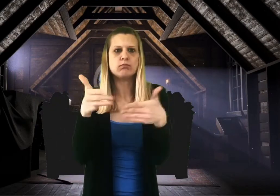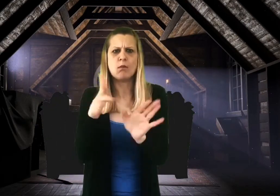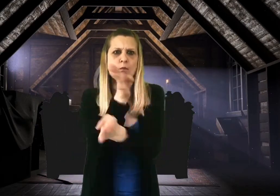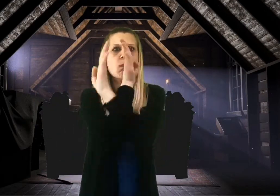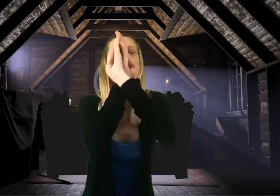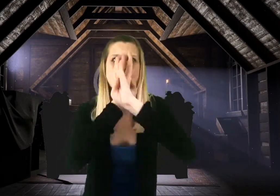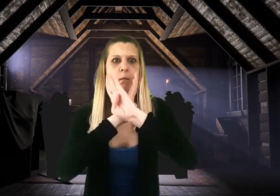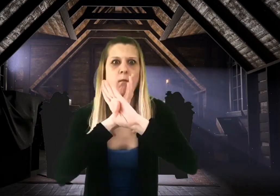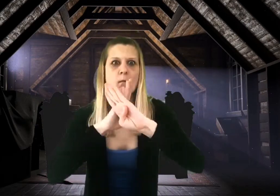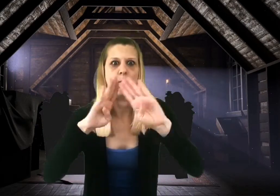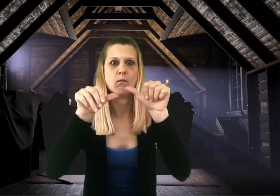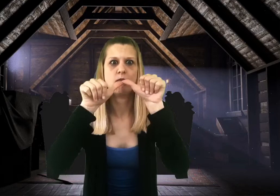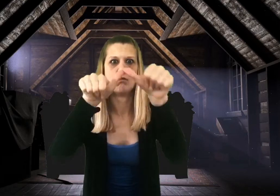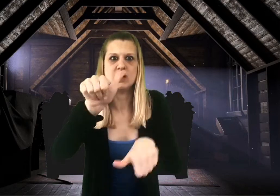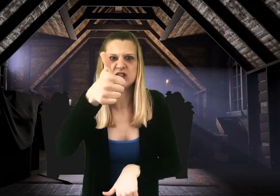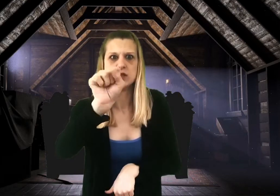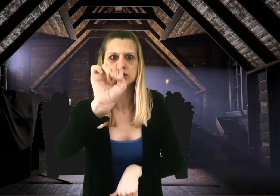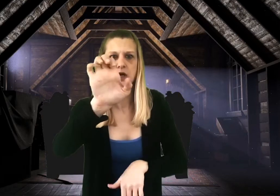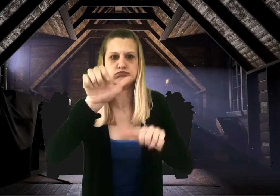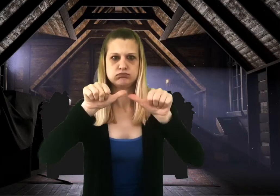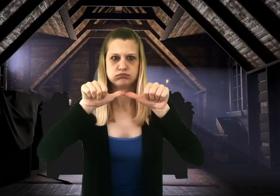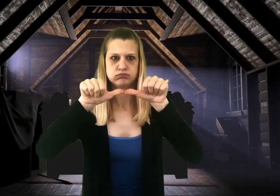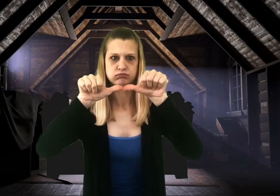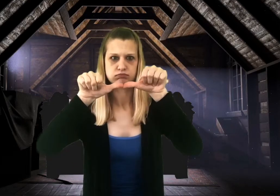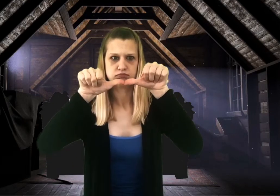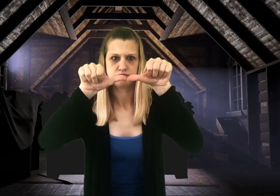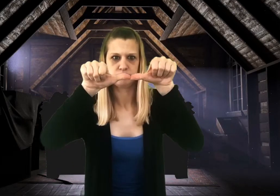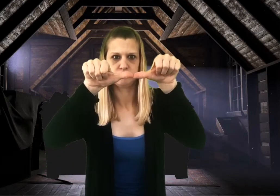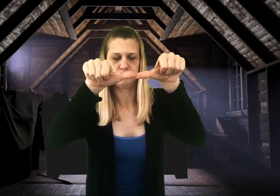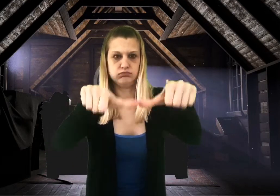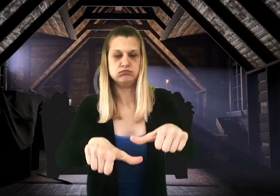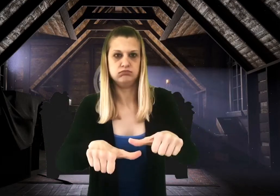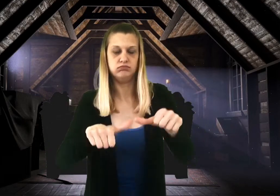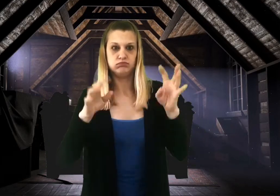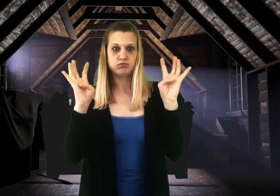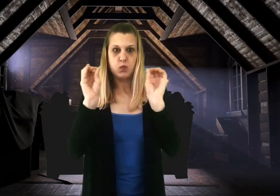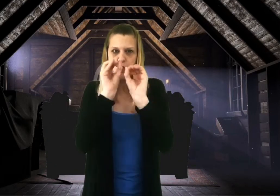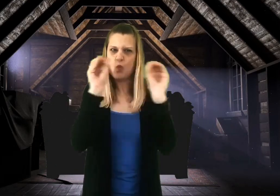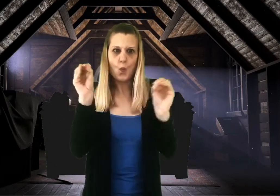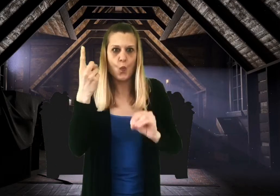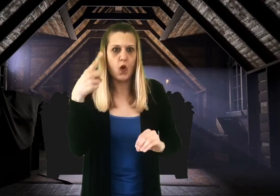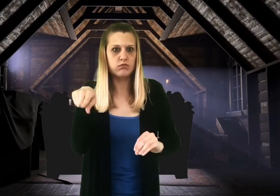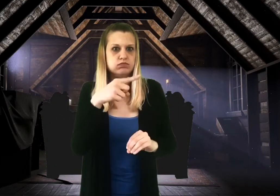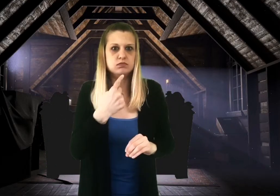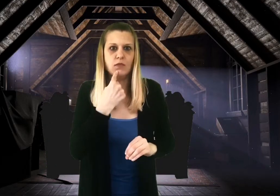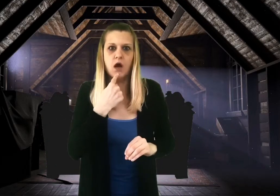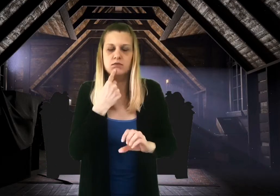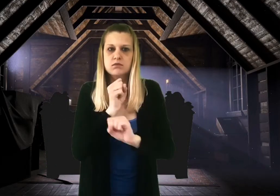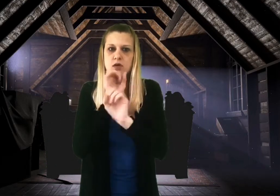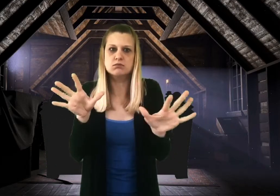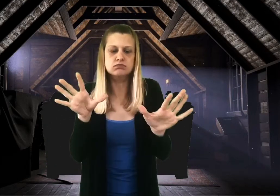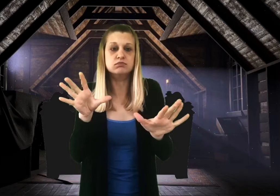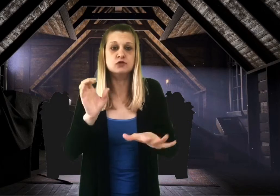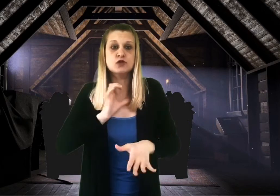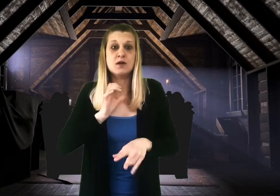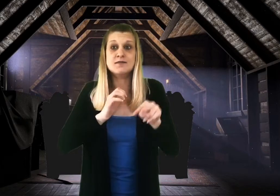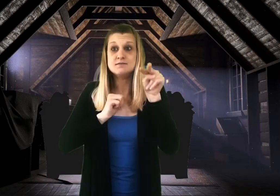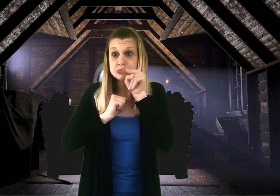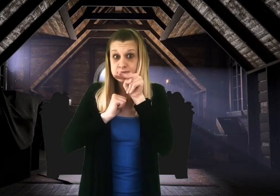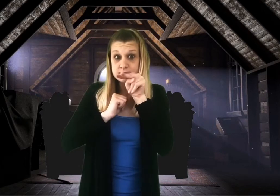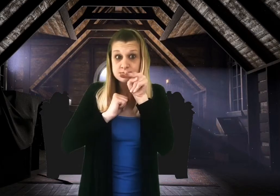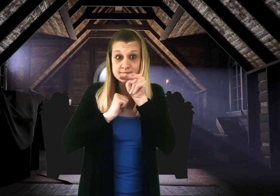For about ten seconds there was absolute silence in the room. Nobody dared to speak or move.